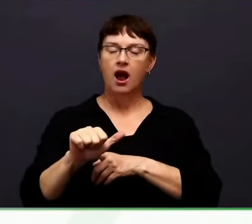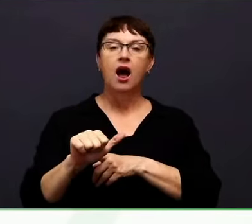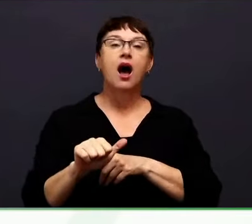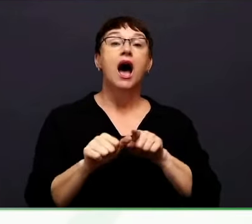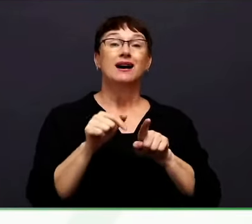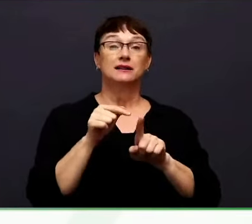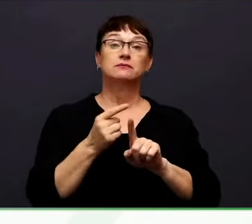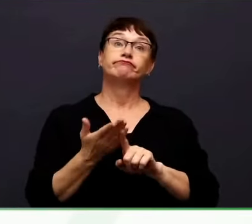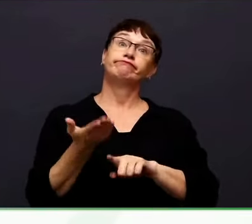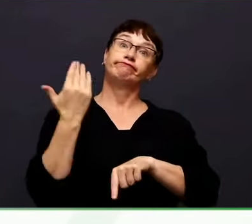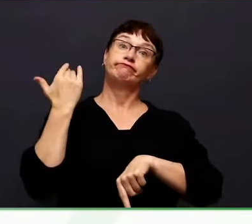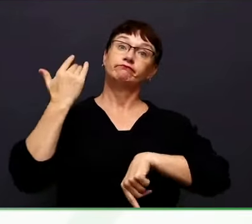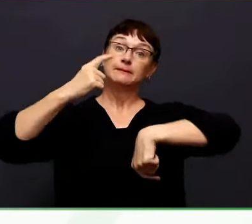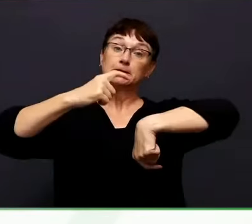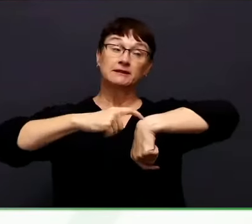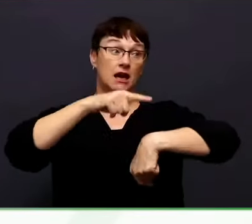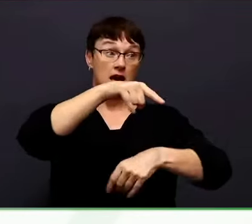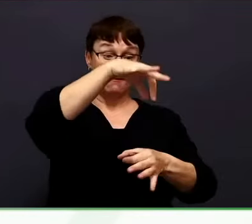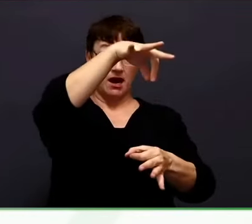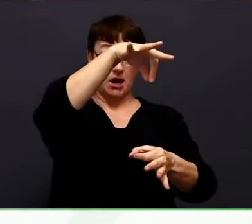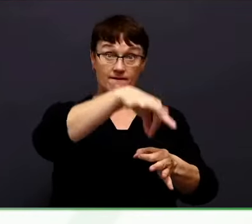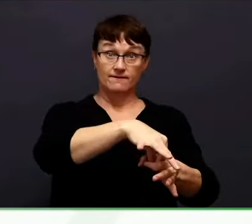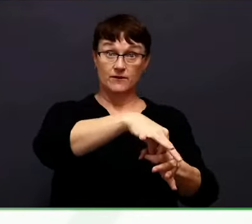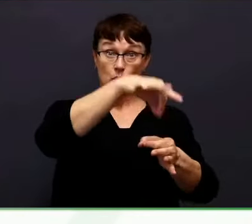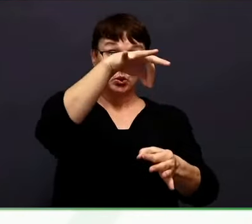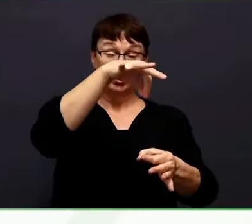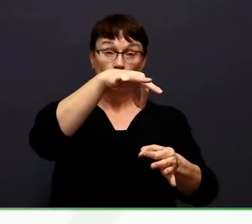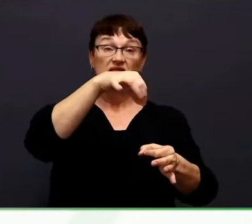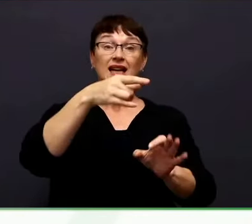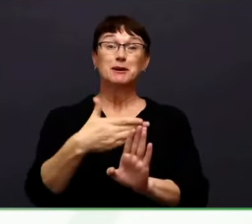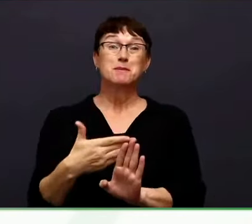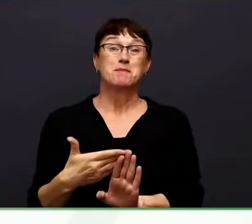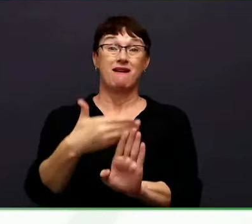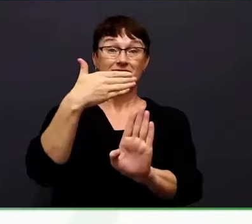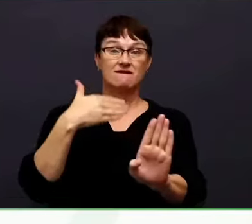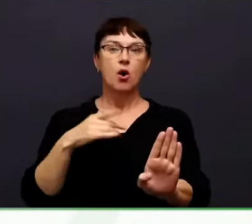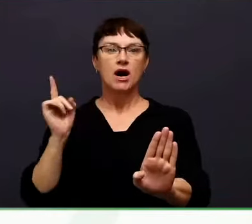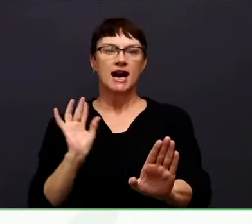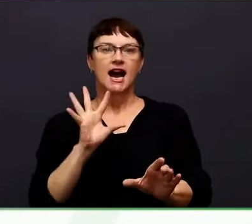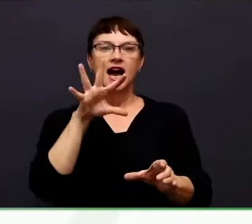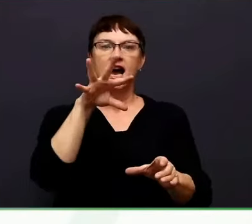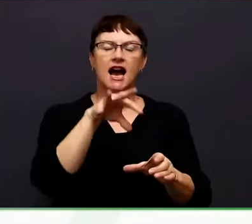to play that game and afterwards she has gone into her family and